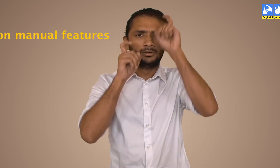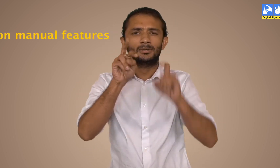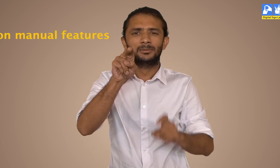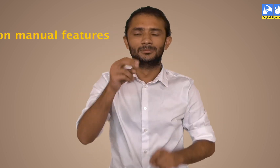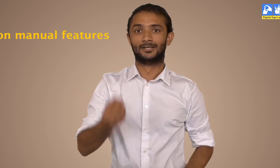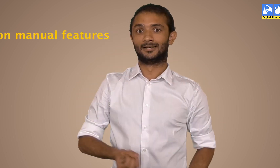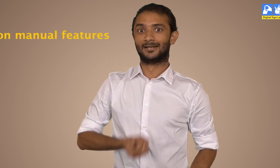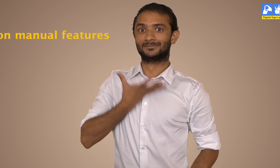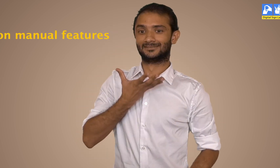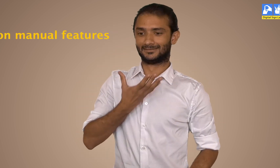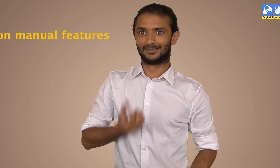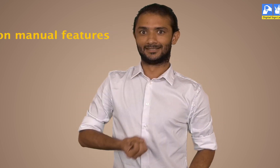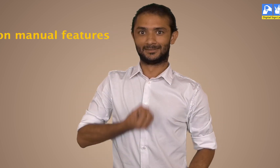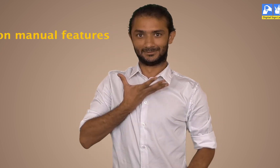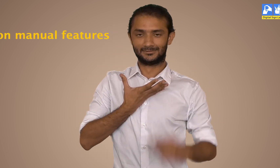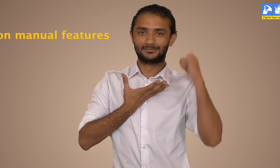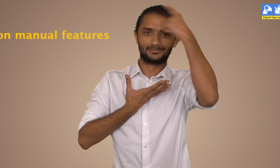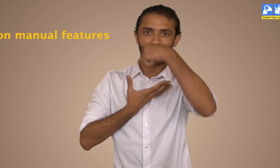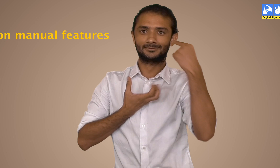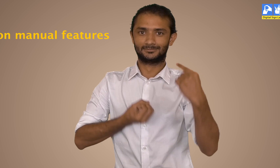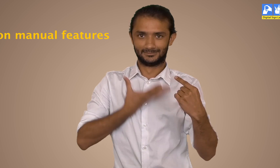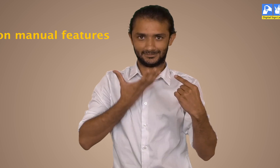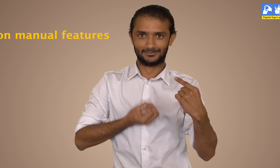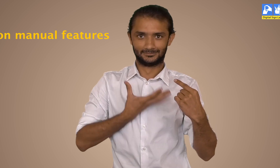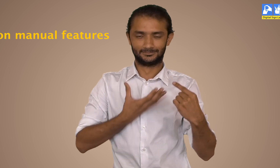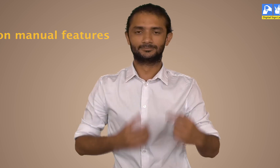Facial Expression for happiness shows happy face.